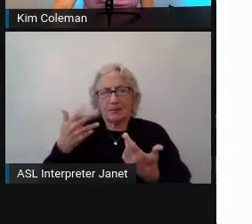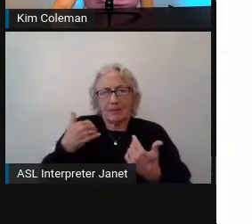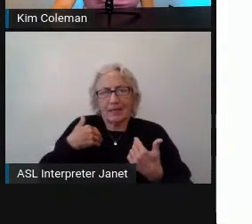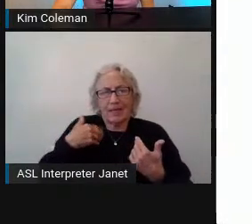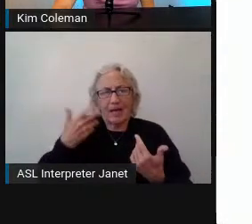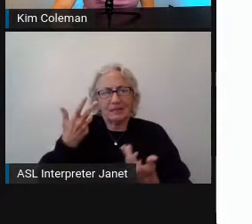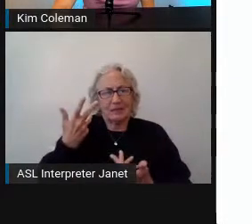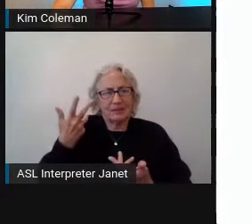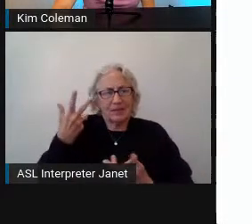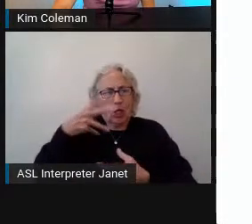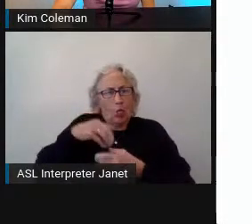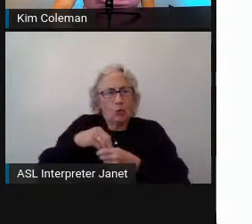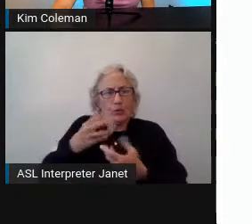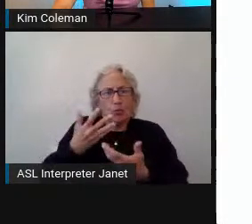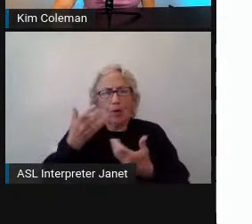are very very complex and they generate